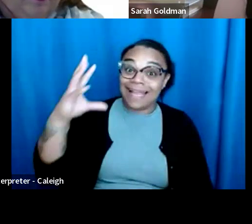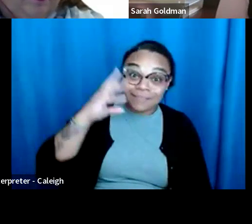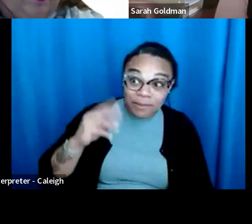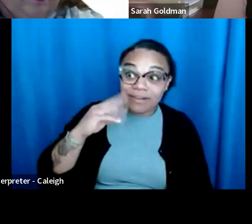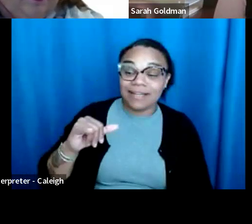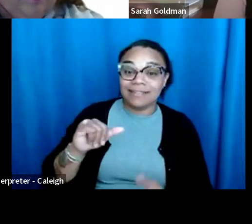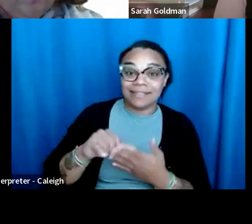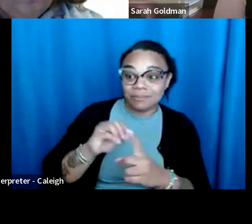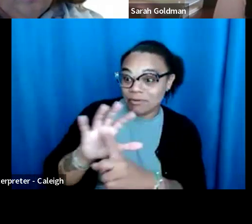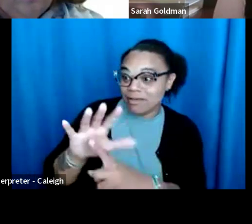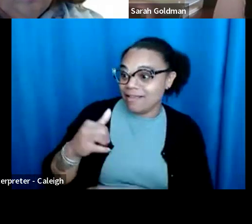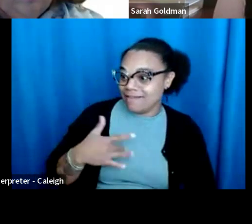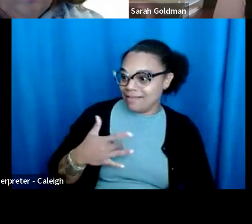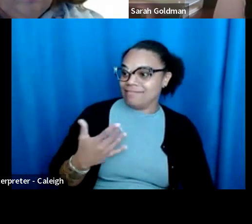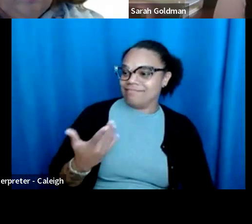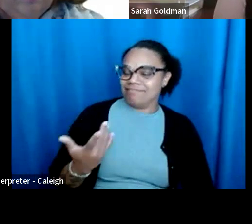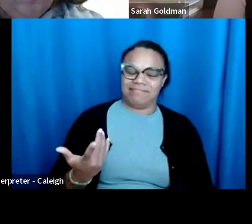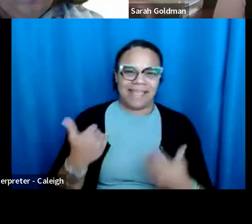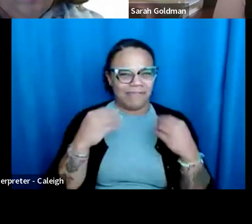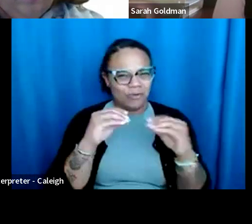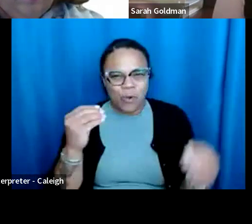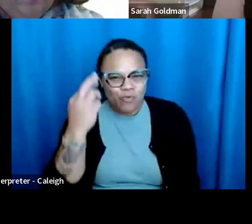there's nothing to be ashamed of with me having this disability.